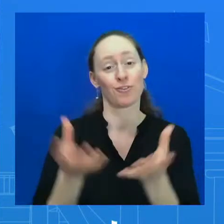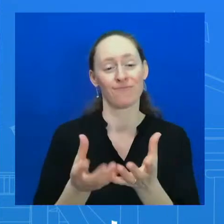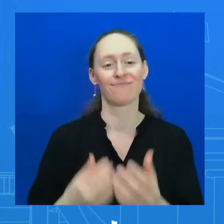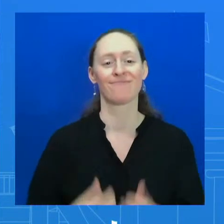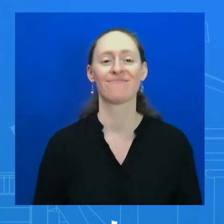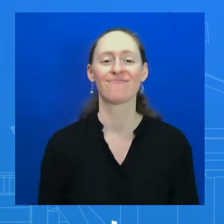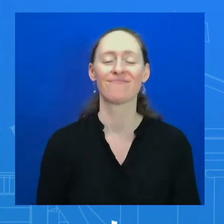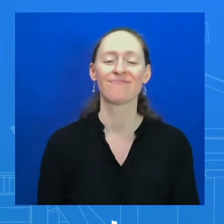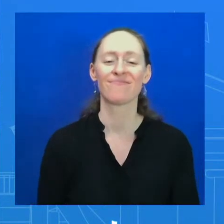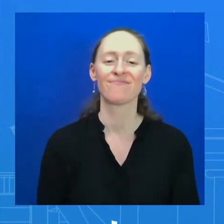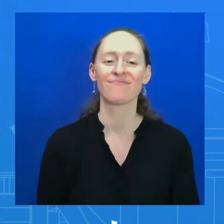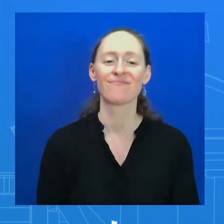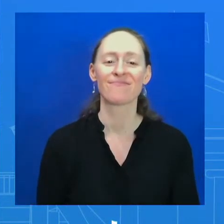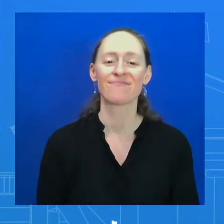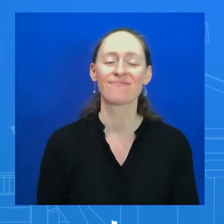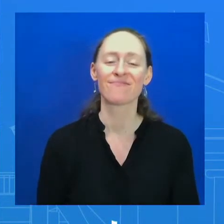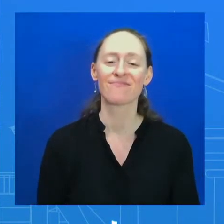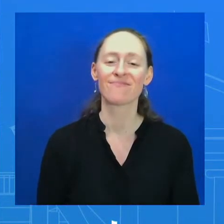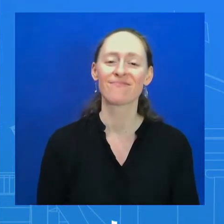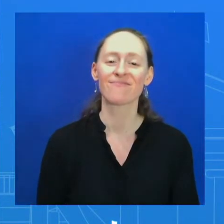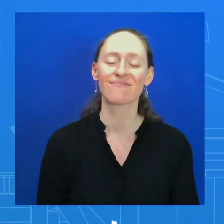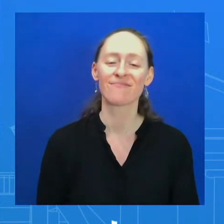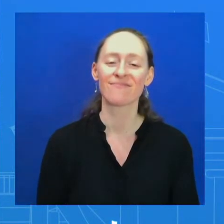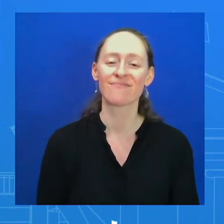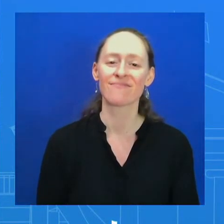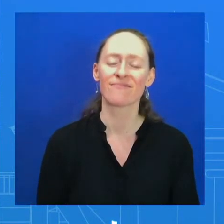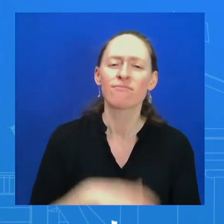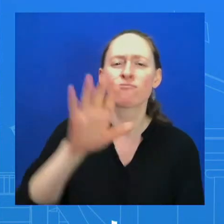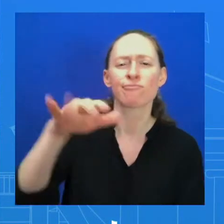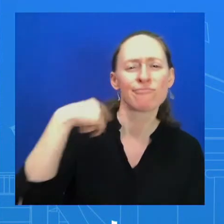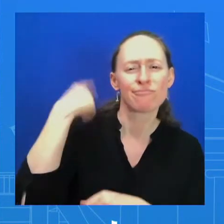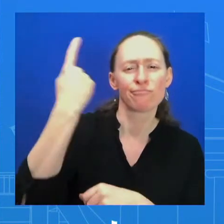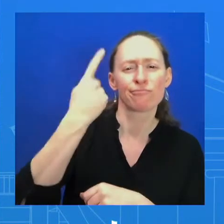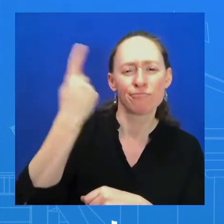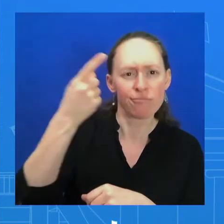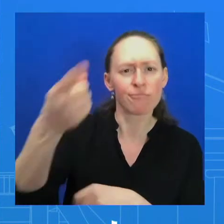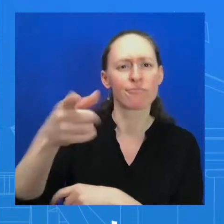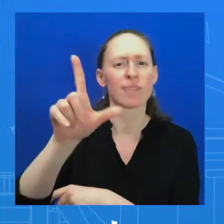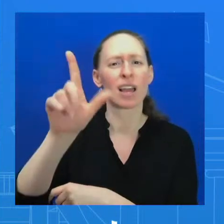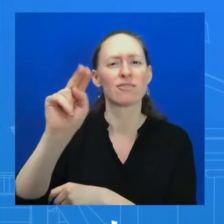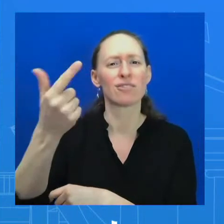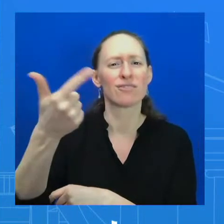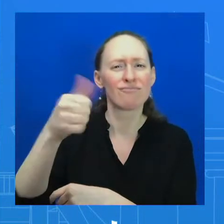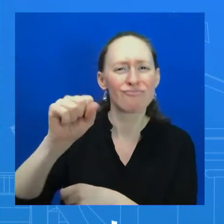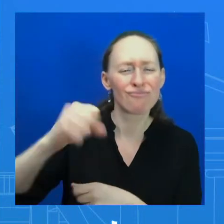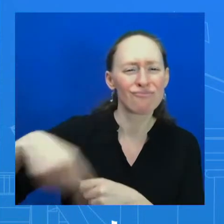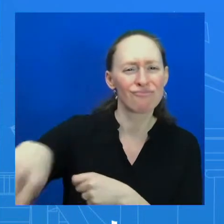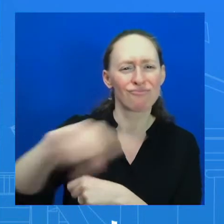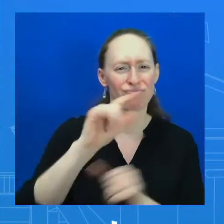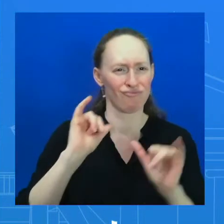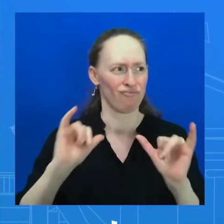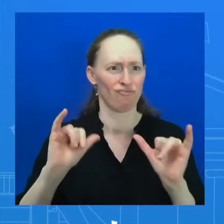The Press: On -- just going back to the LNG piece for a moment. Ms. Jean-Pierre: Yeah. The Press: I think, everybody in this room, we have a sense for how the President personally feels